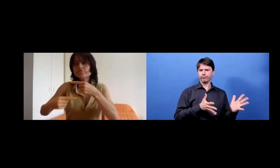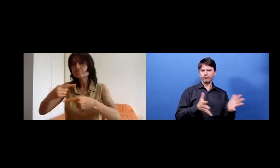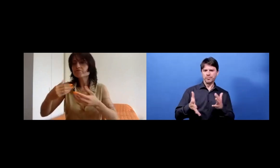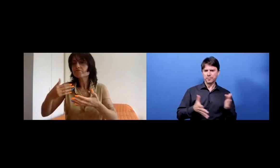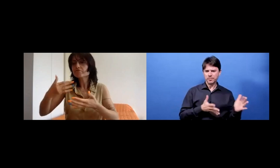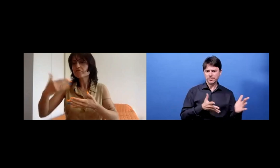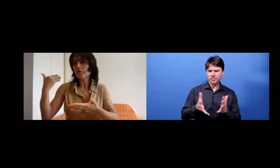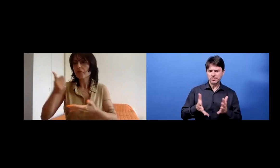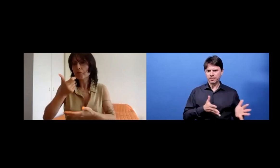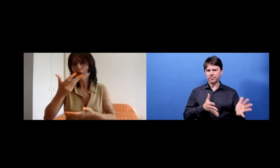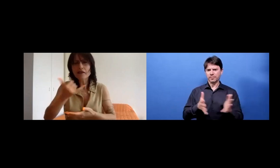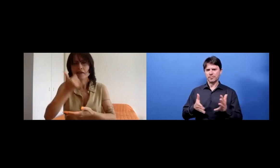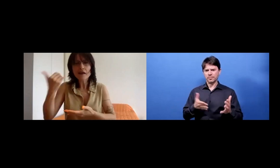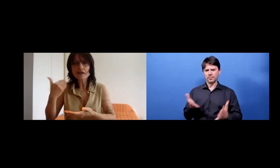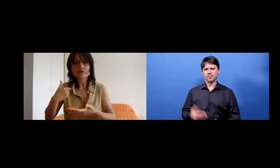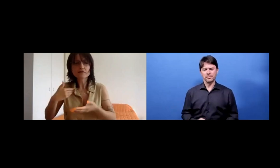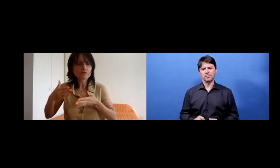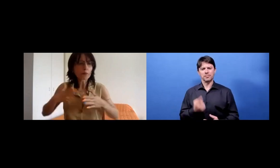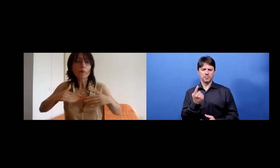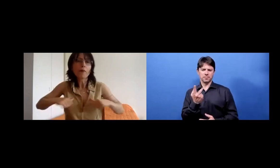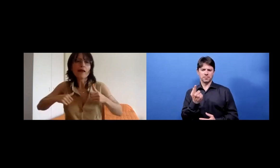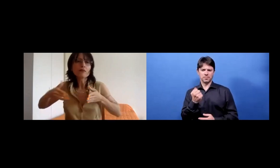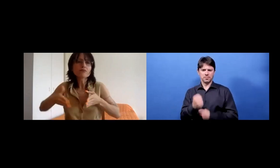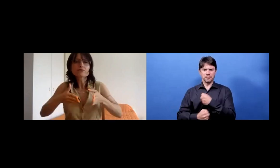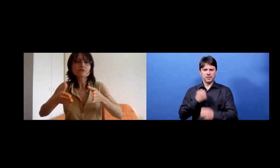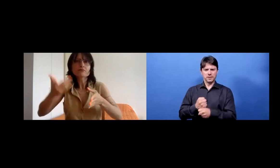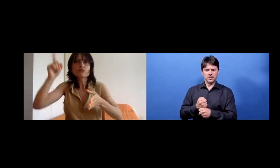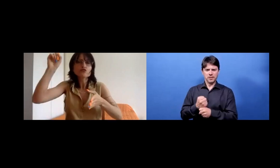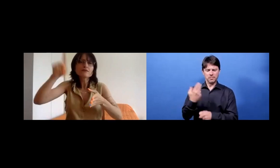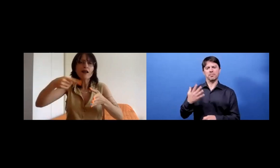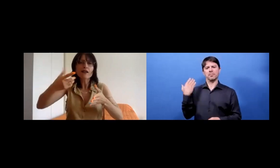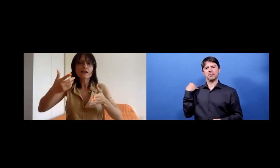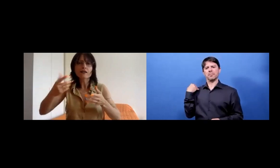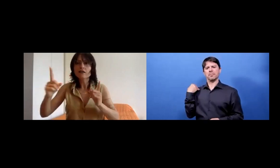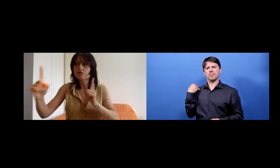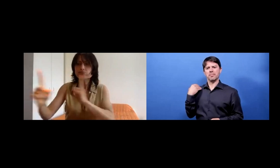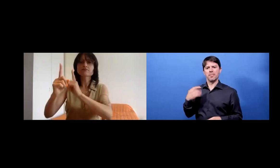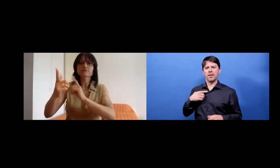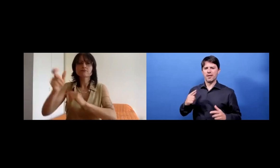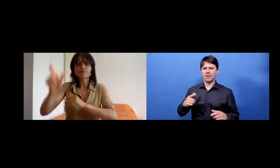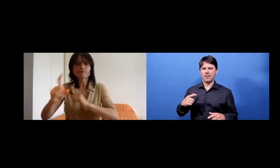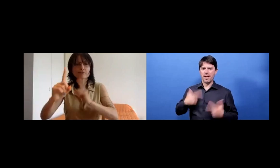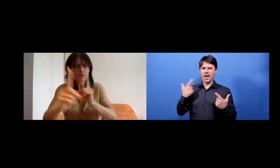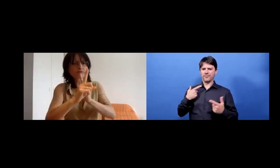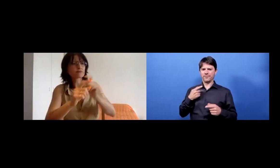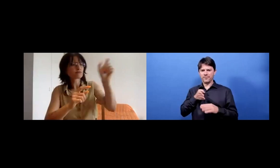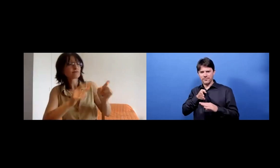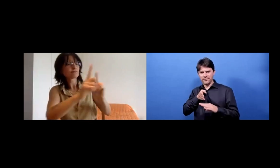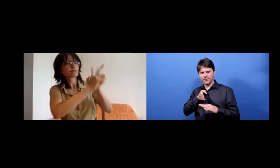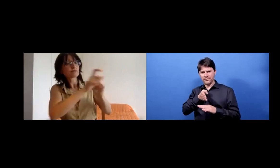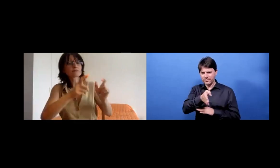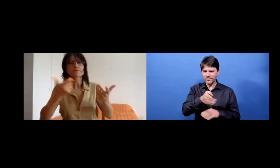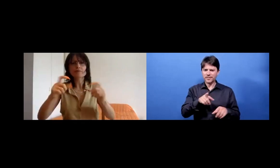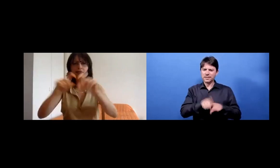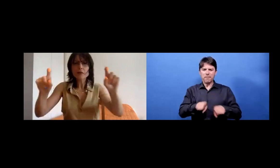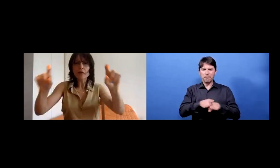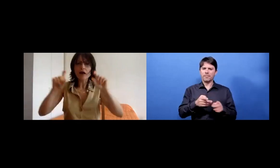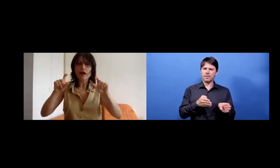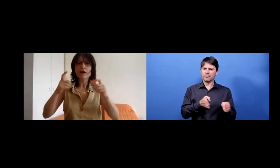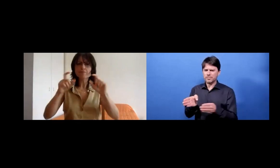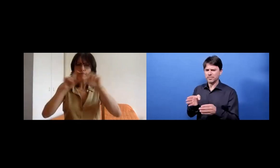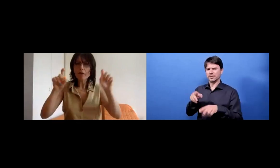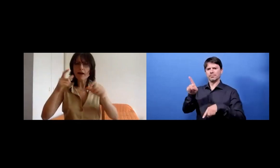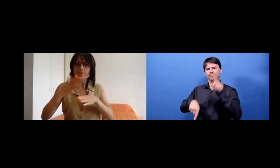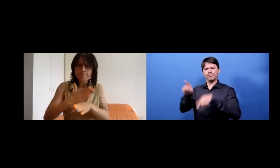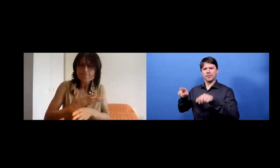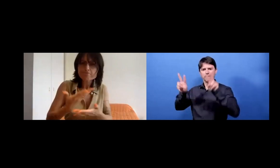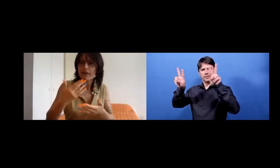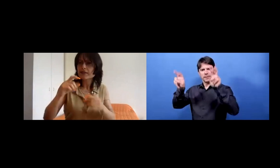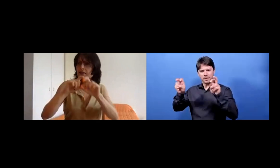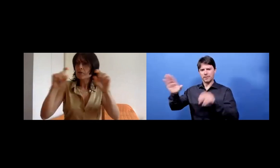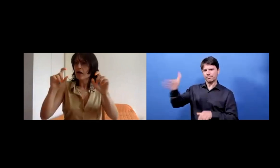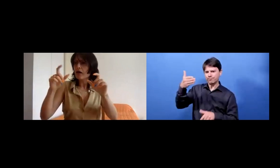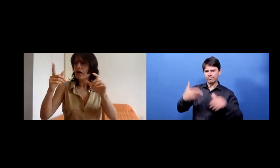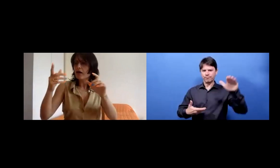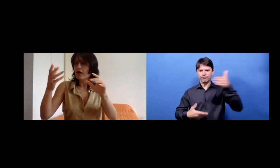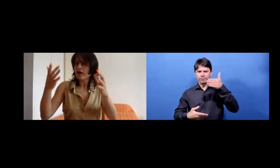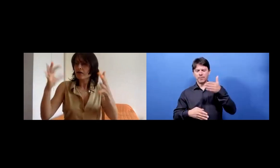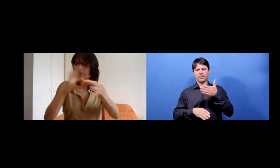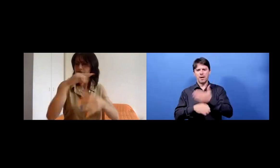I just signed and that was, like, my life. And then fate happened. I met people who made an issue of disability.